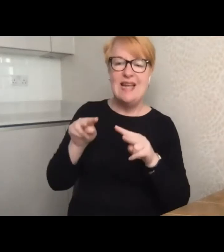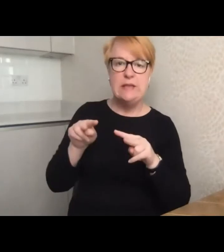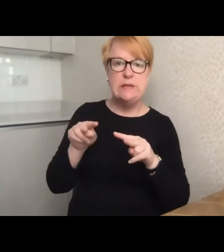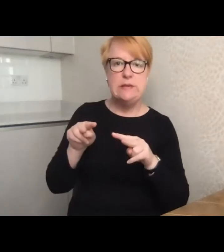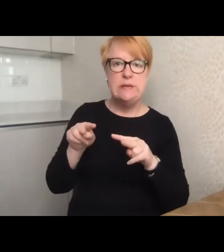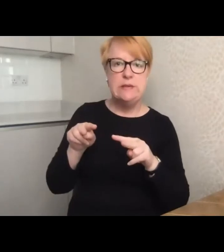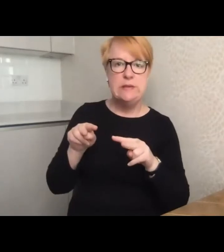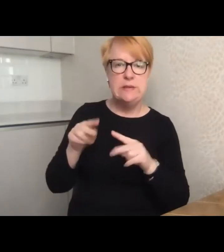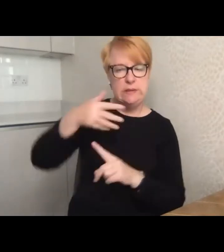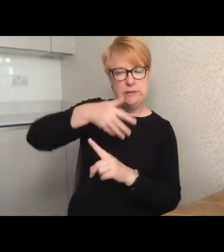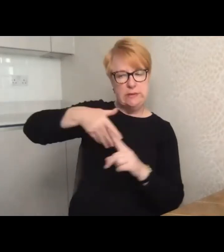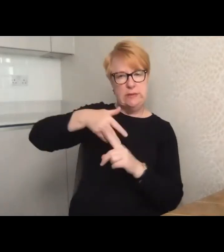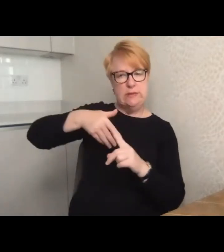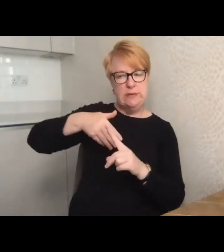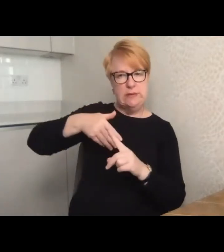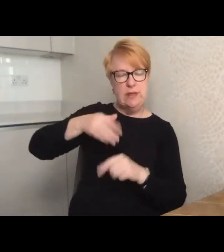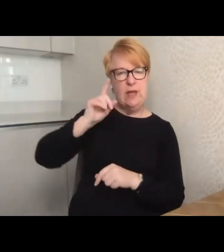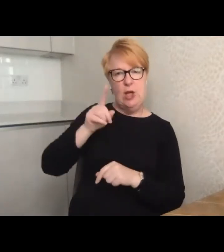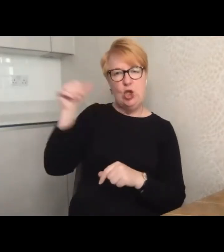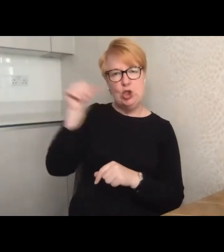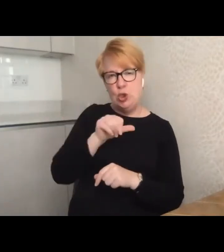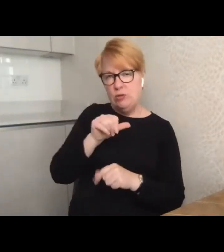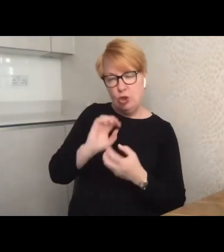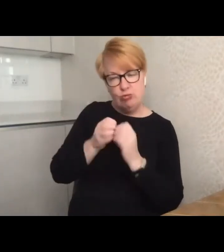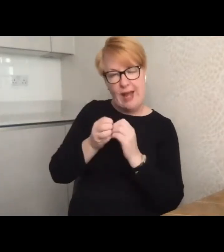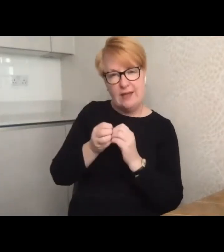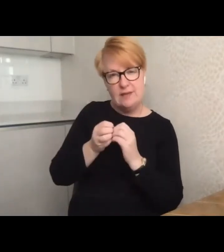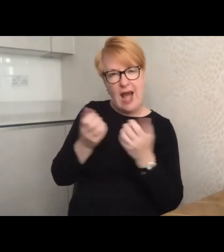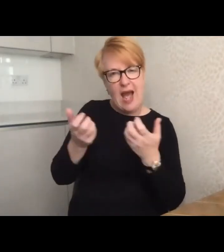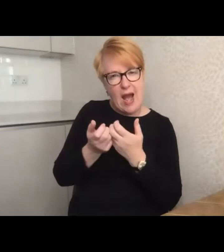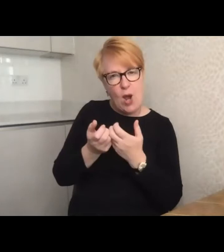Can we or should we create alternative ways of financing socially engaged projects?